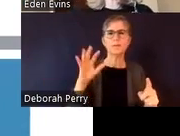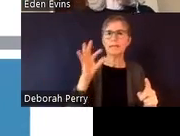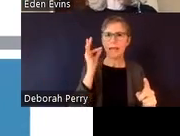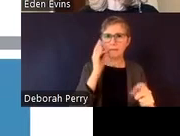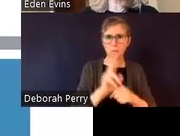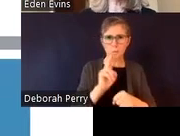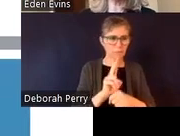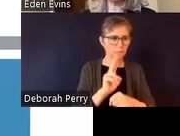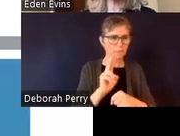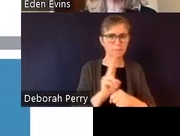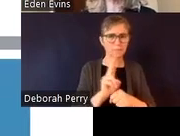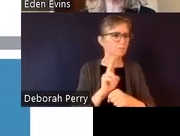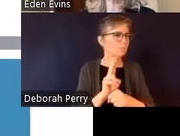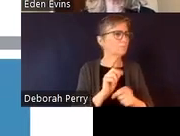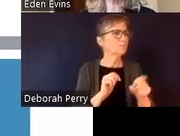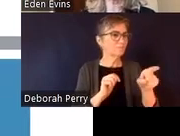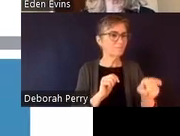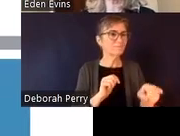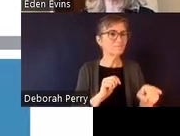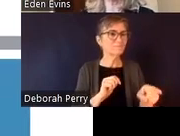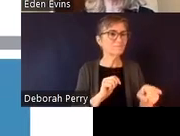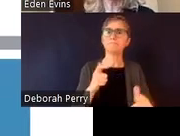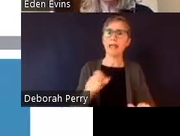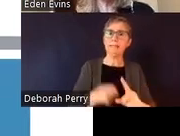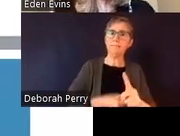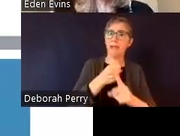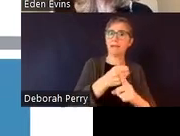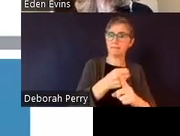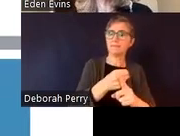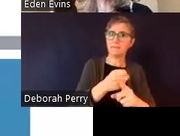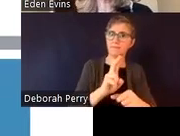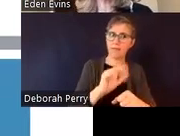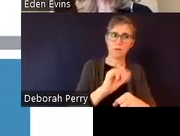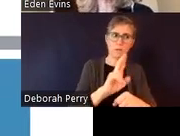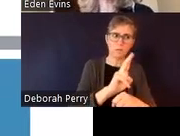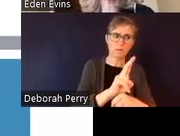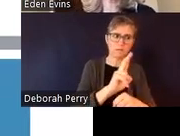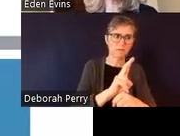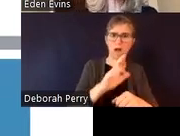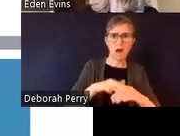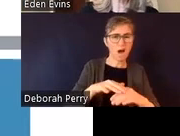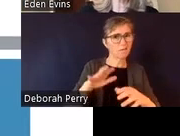showing the massive impact of cannabis use on, essentially, the course of illness for those with